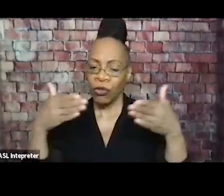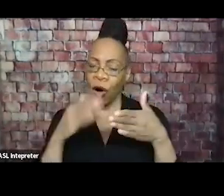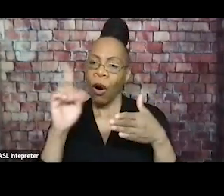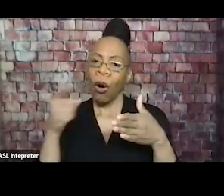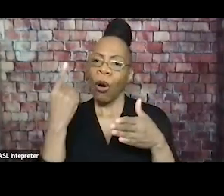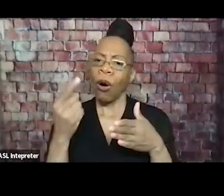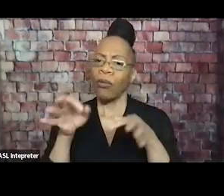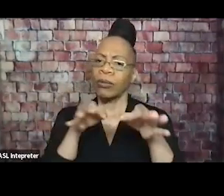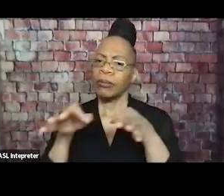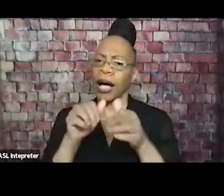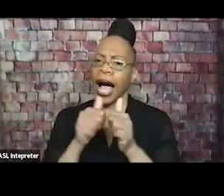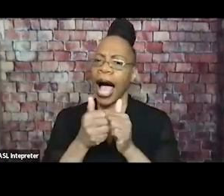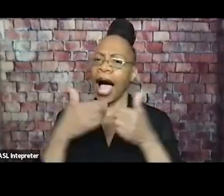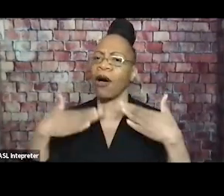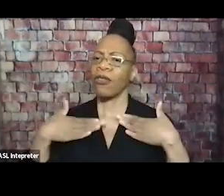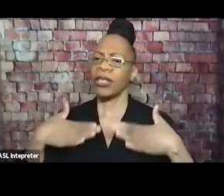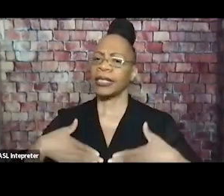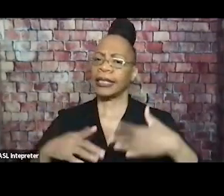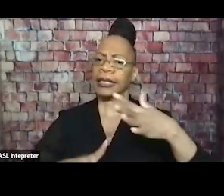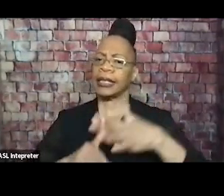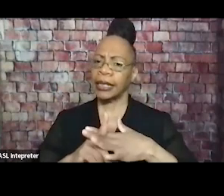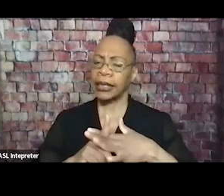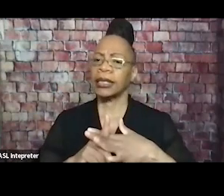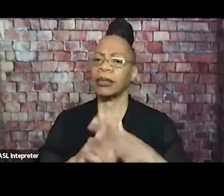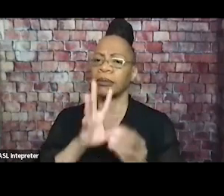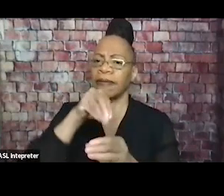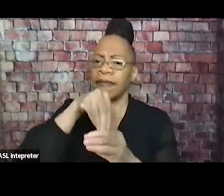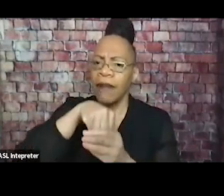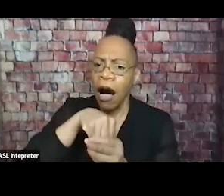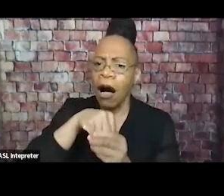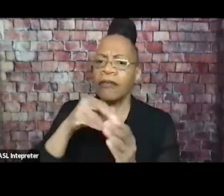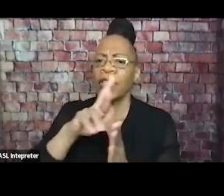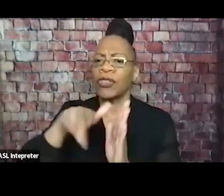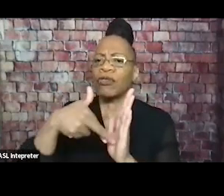how symptoms have played a role in the development of someone's life.